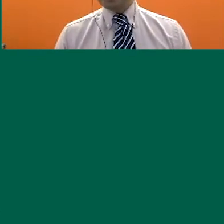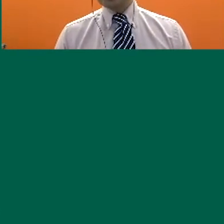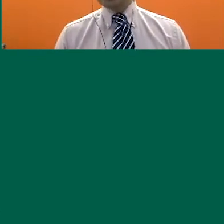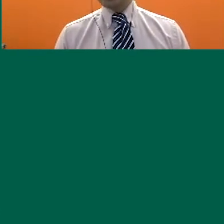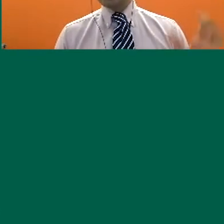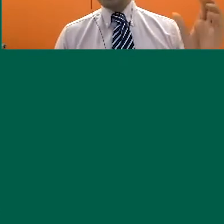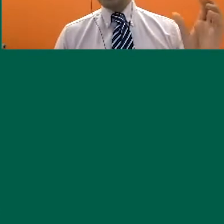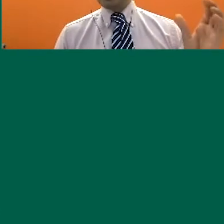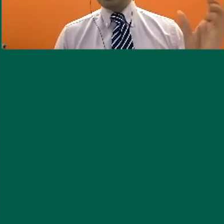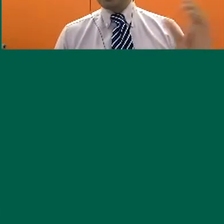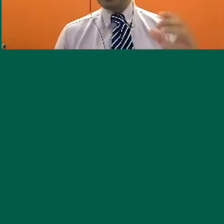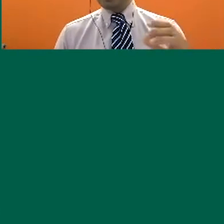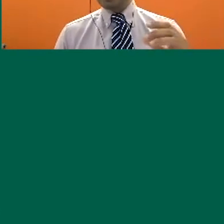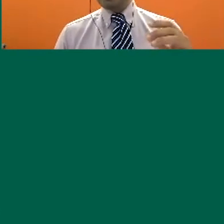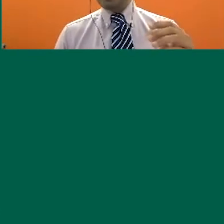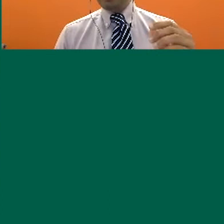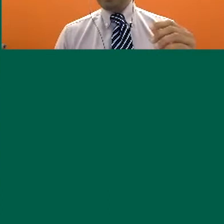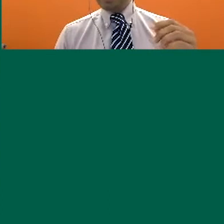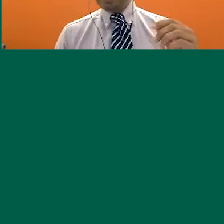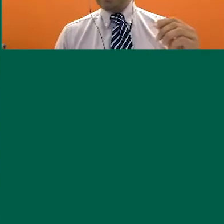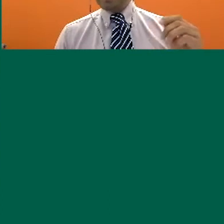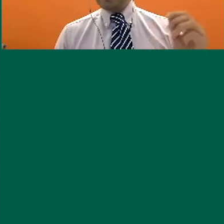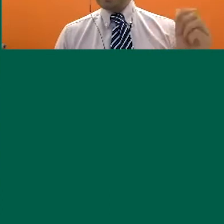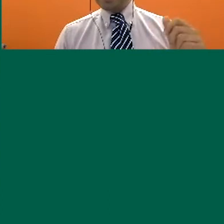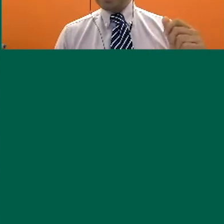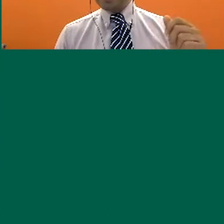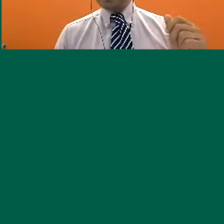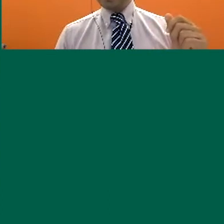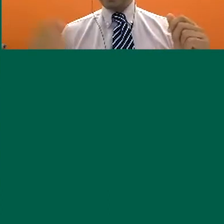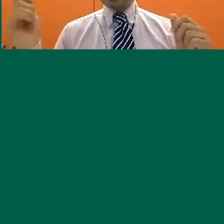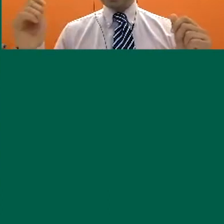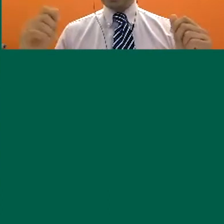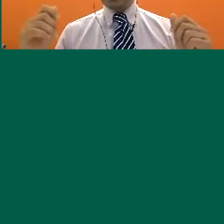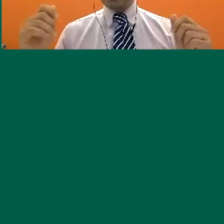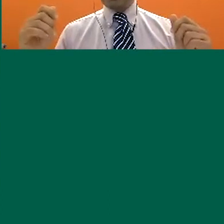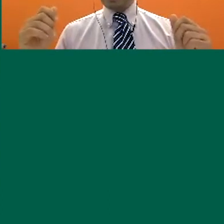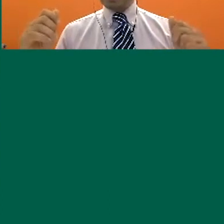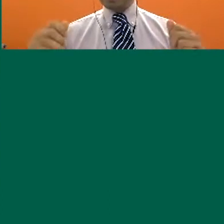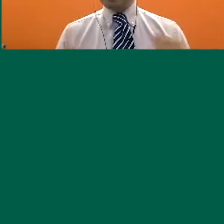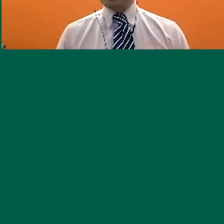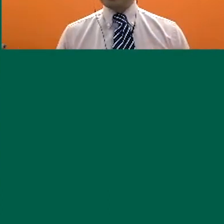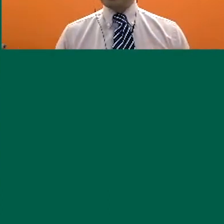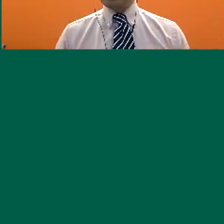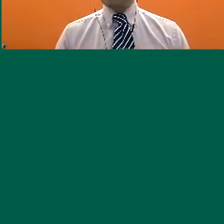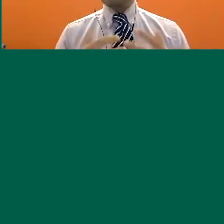is that they're taking the food that we are eating. And oxygen that we are breathing to create